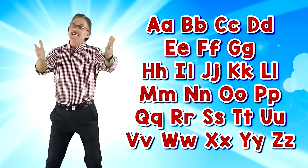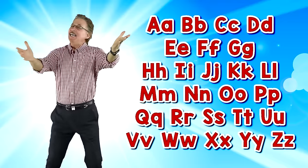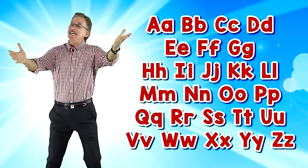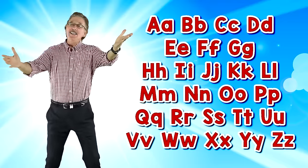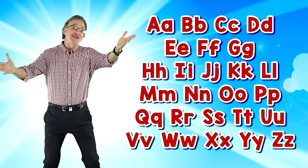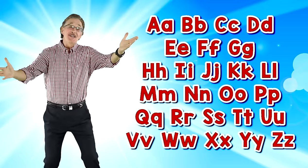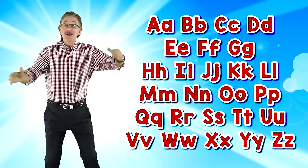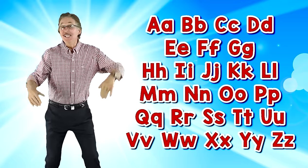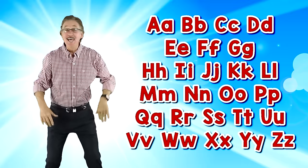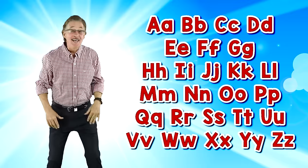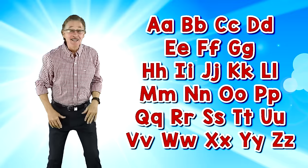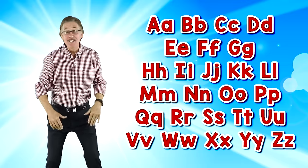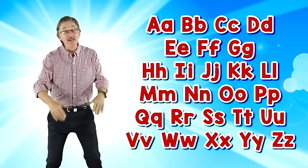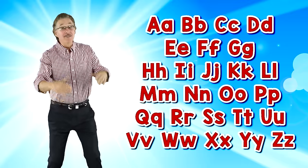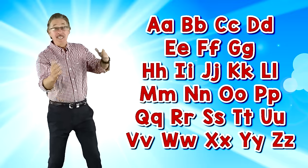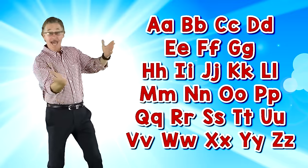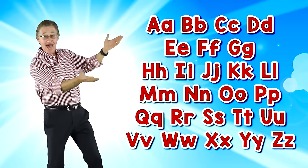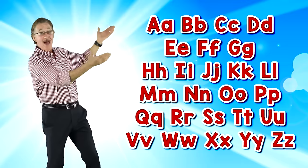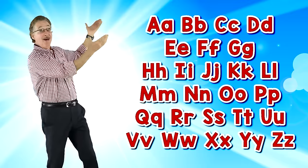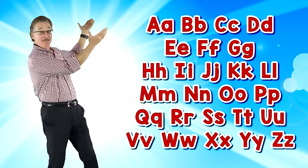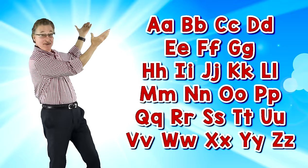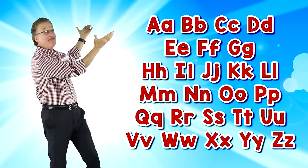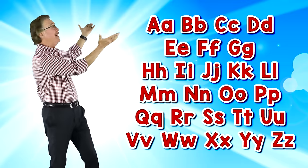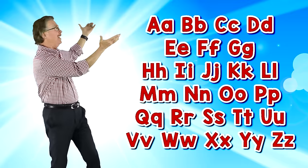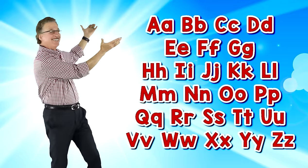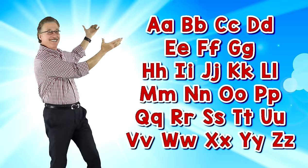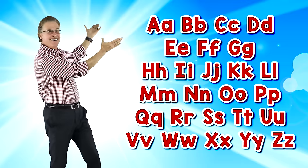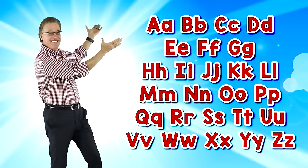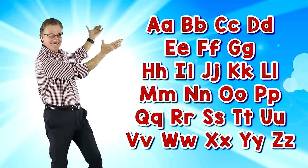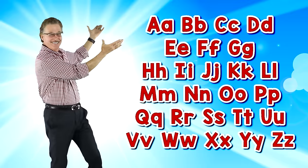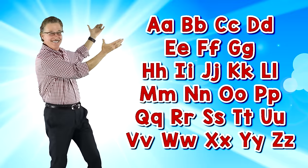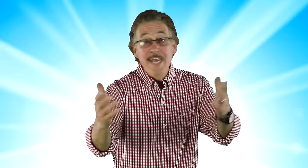Sing and learn the letters of the alphabet